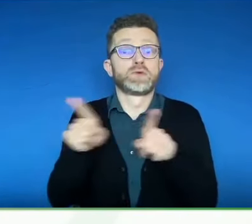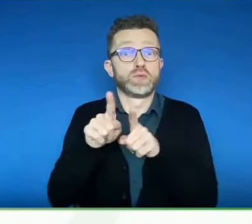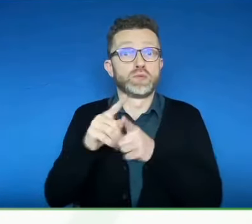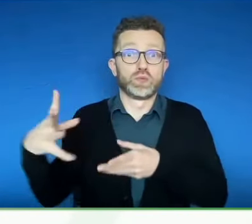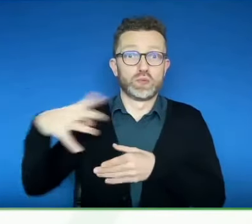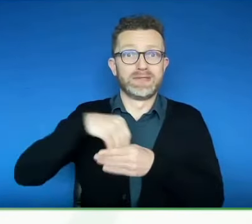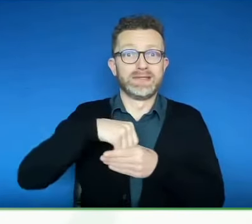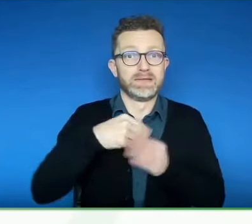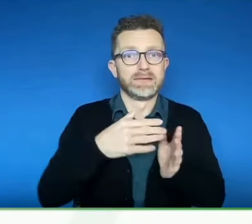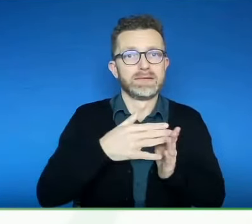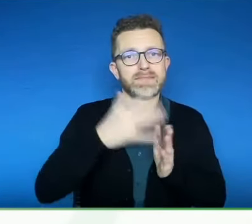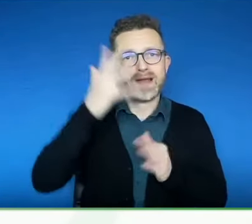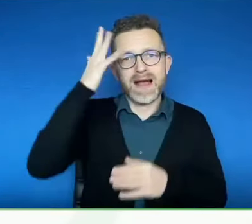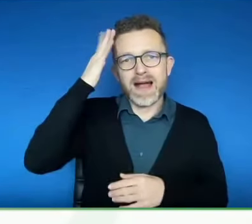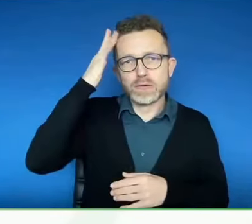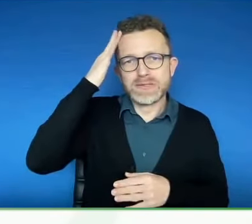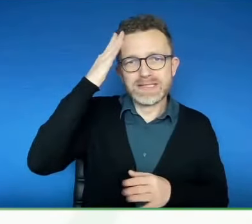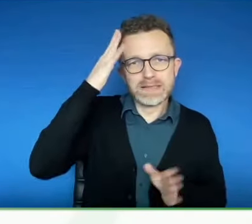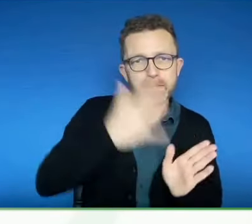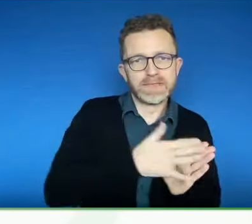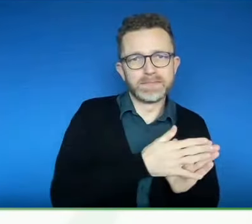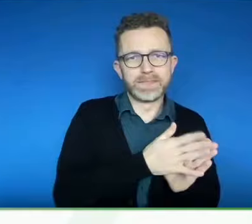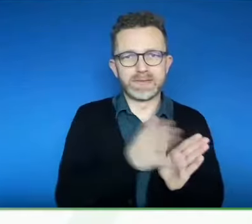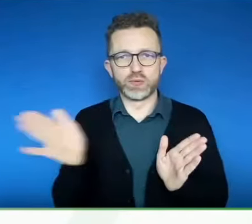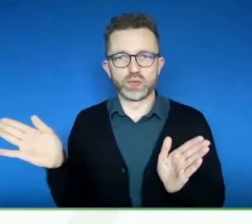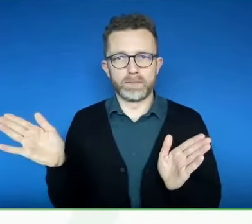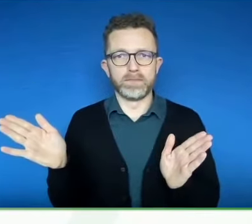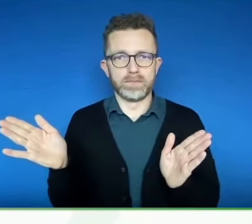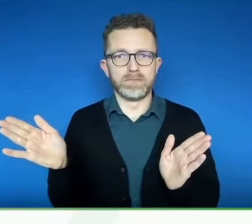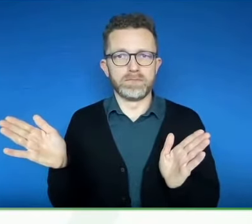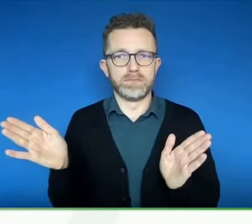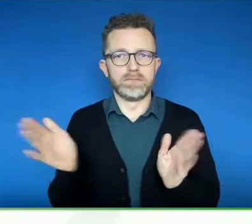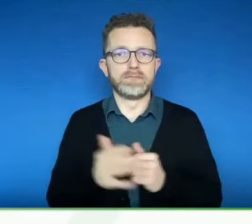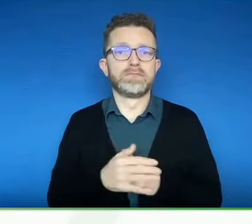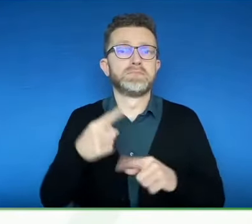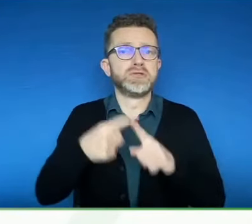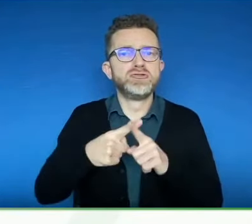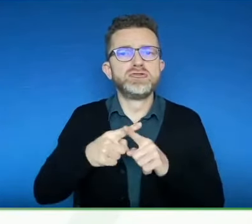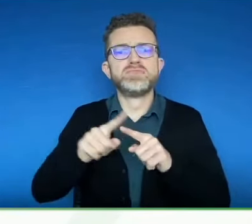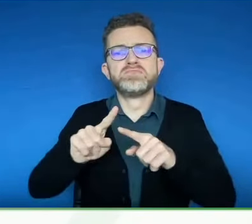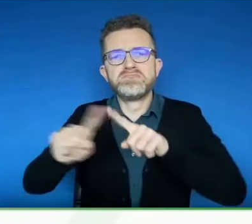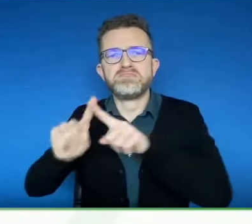break paradigms and change in the minds of people with intellectual disability.